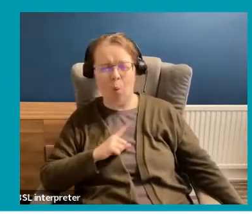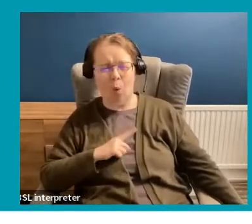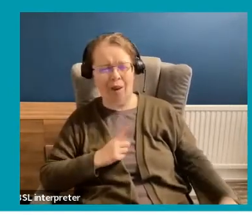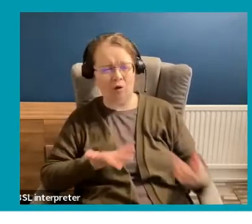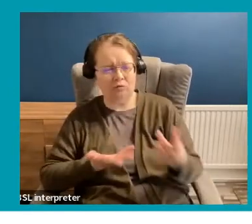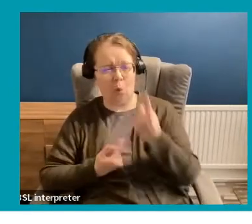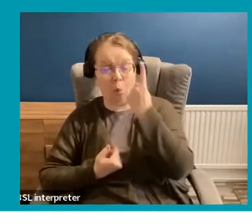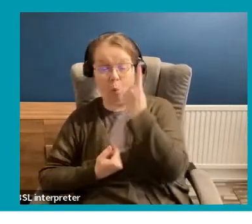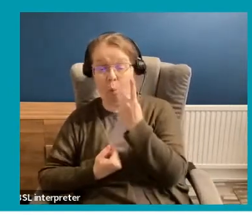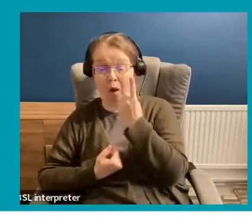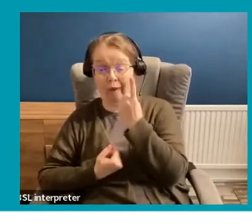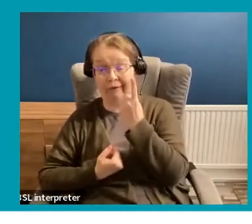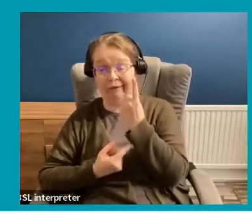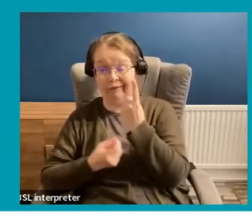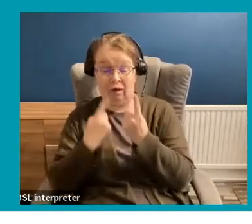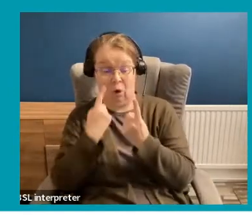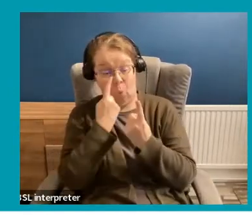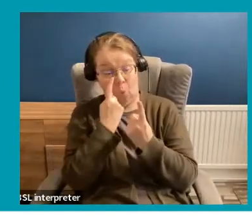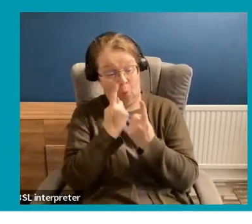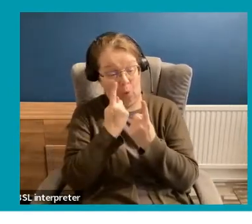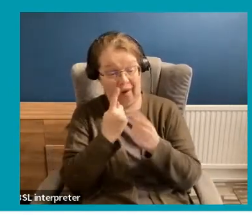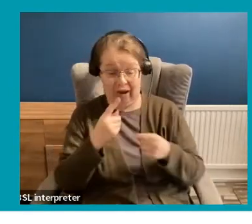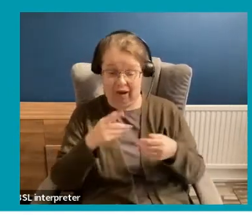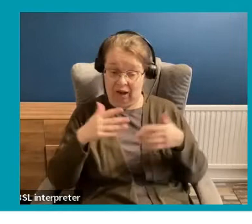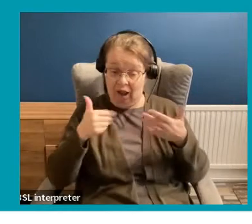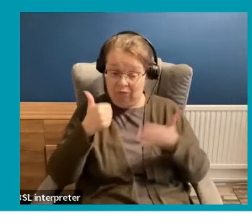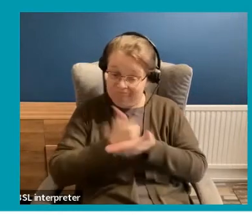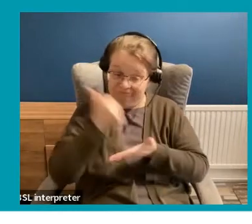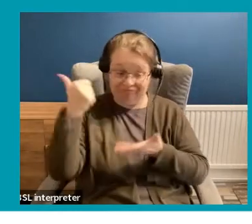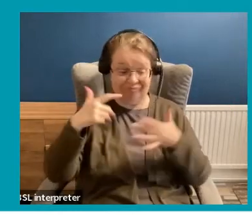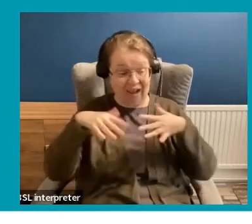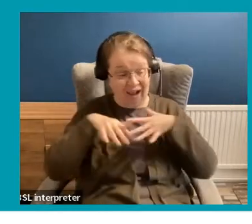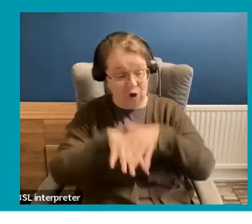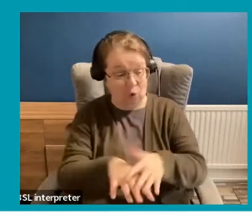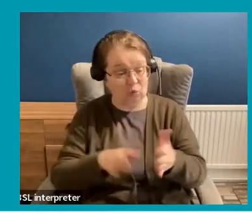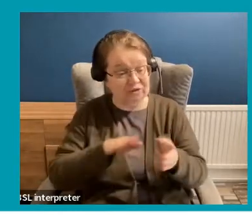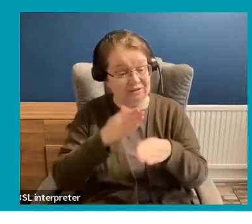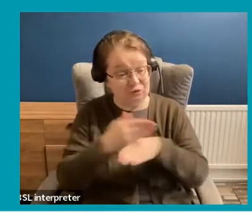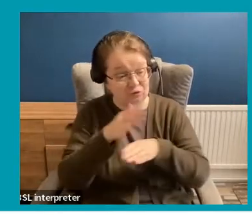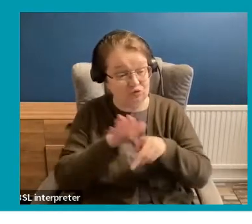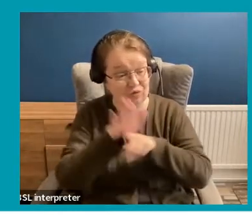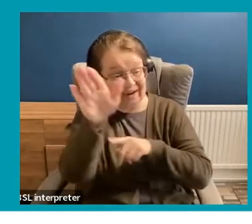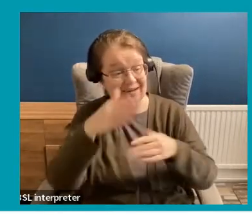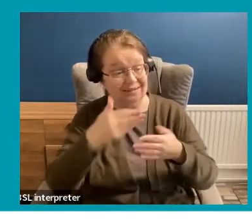really good inclusive career development program that serves everybody in the organization?